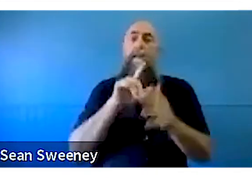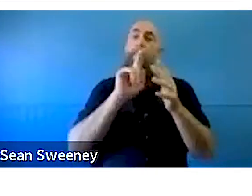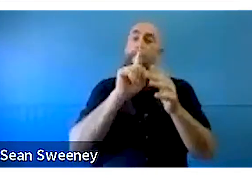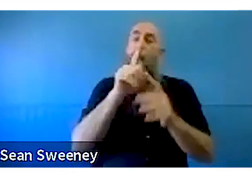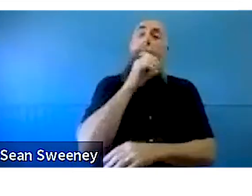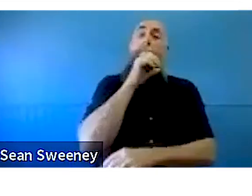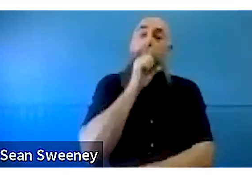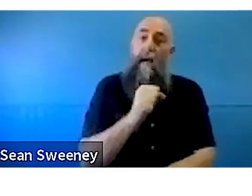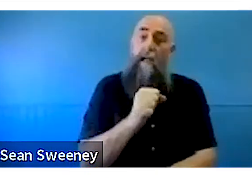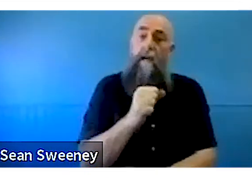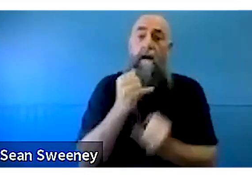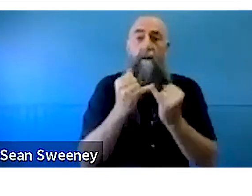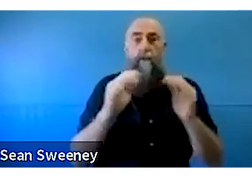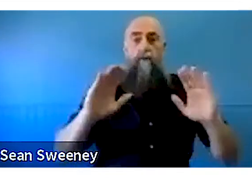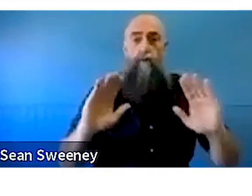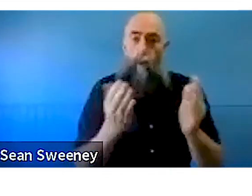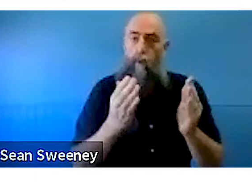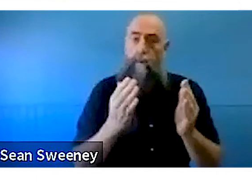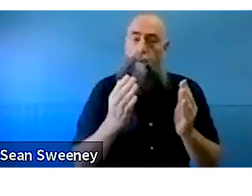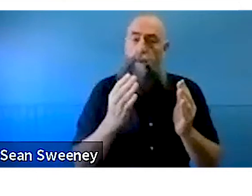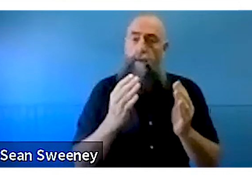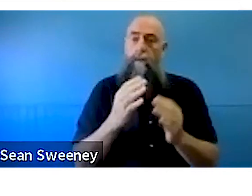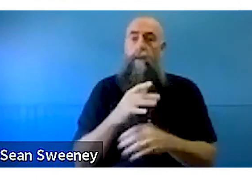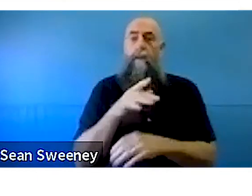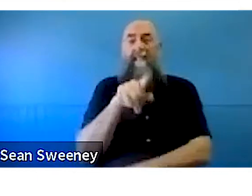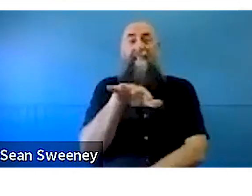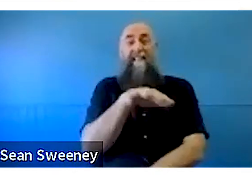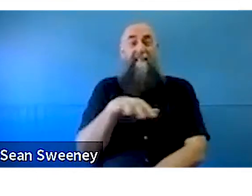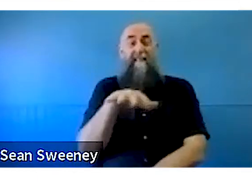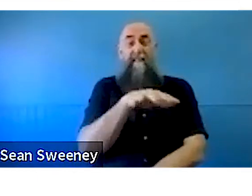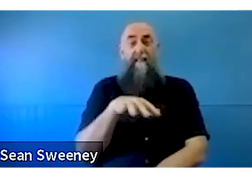Some of this is around, particularly for men.